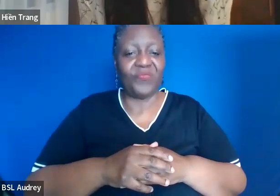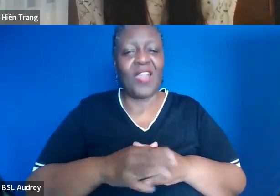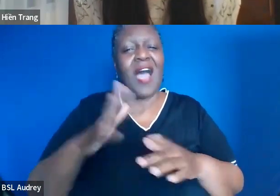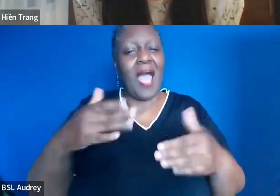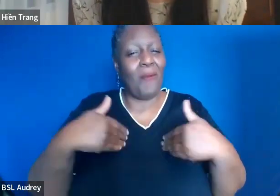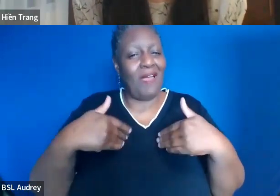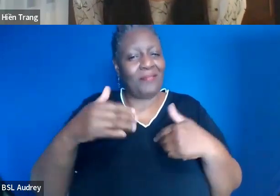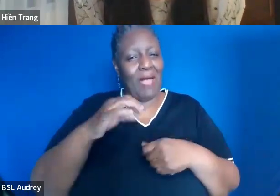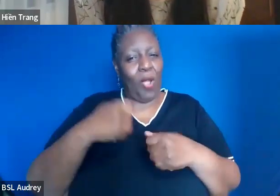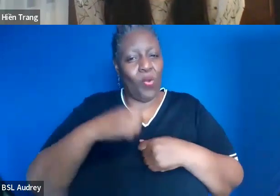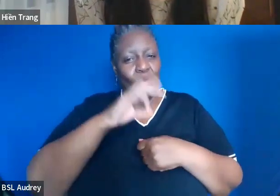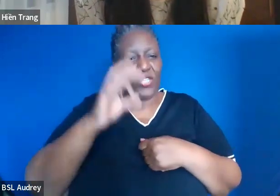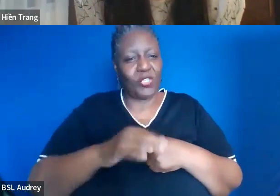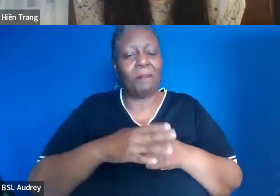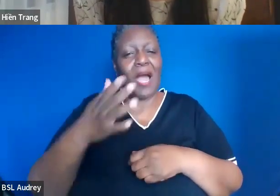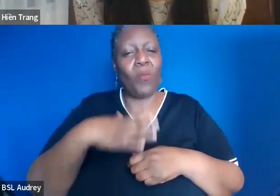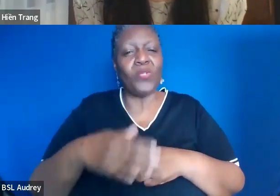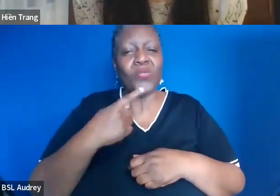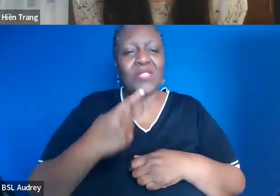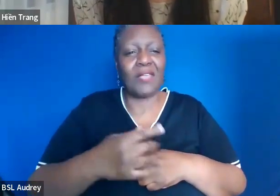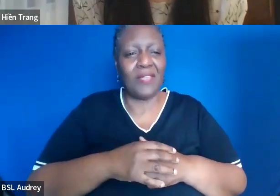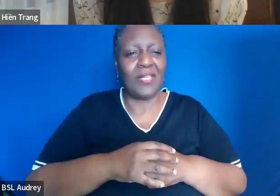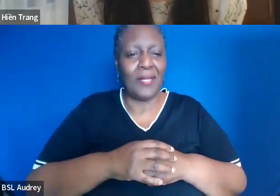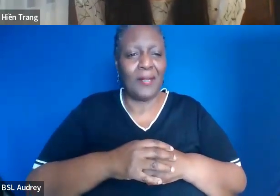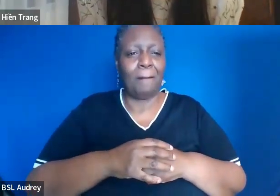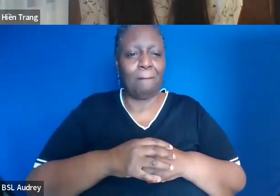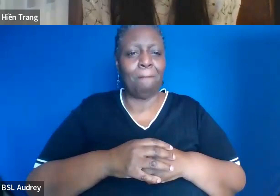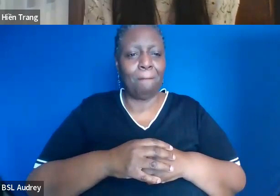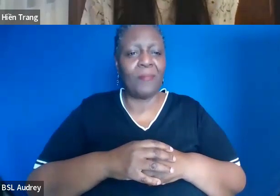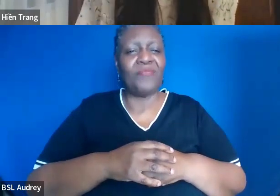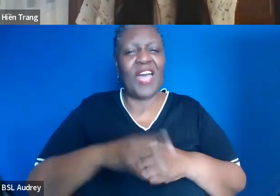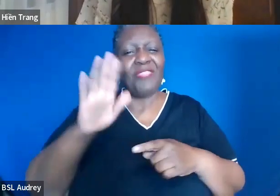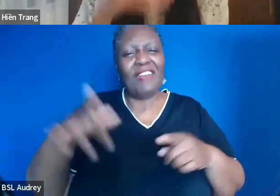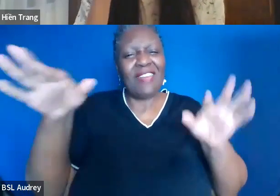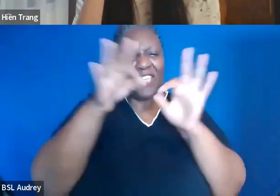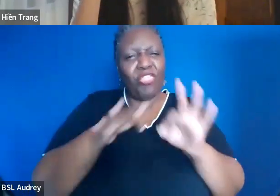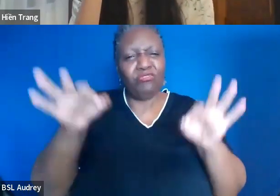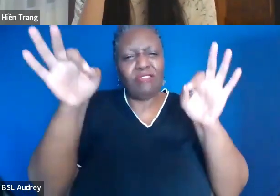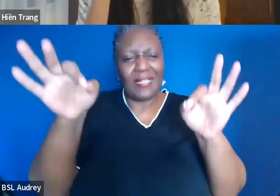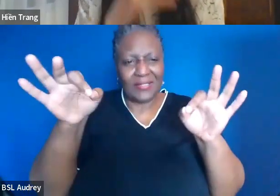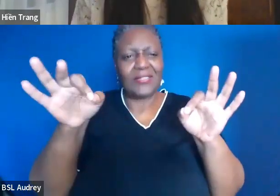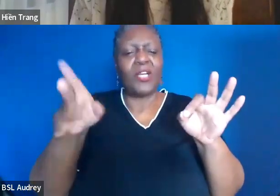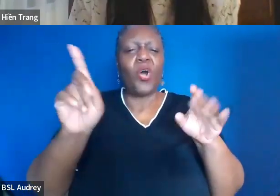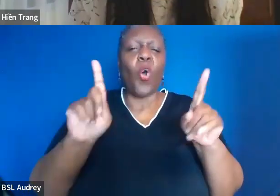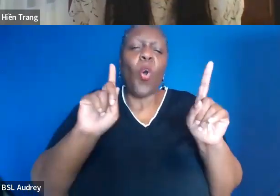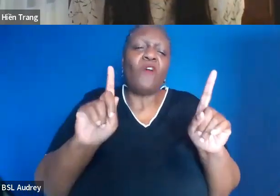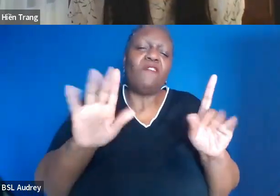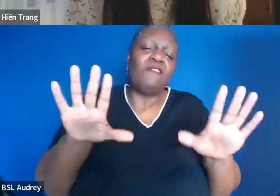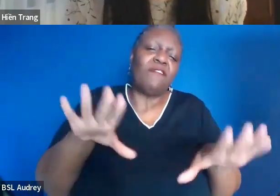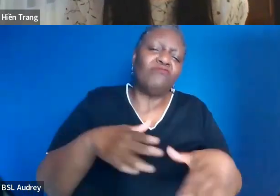own in between I just want to say first of all that there is a thread I see of of whimsy and of